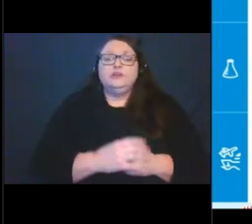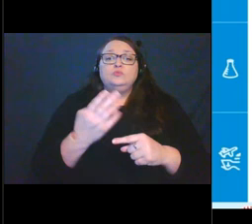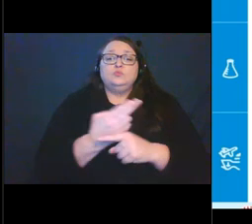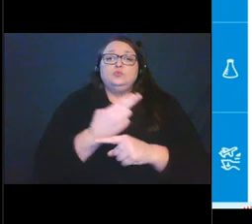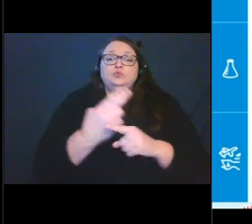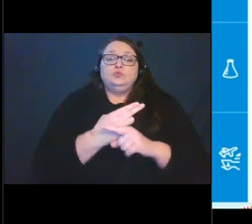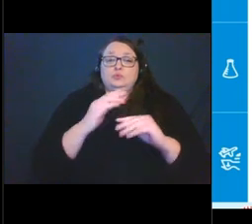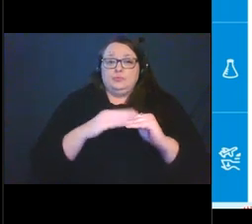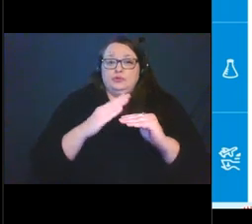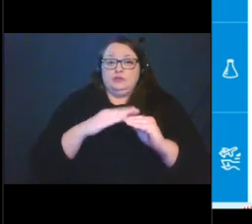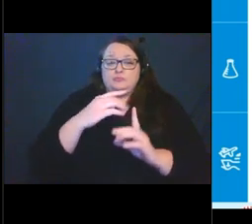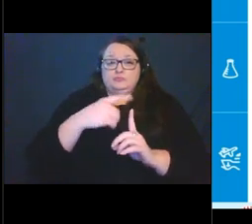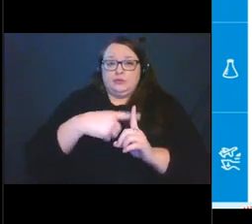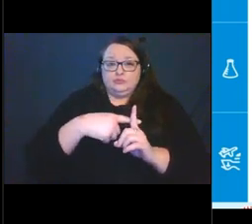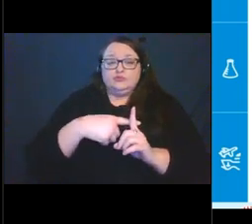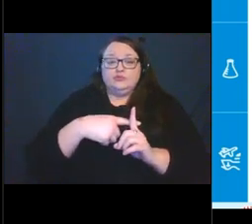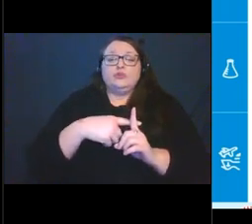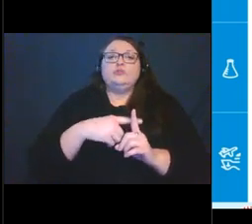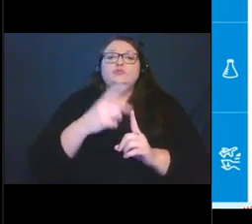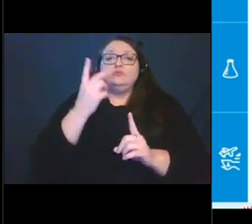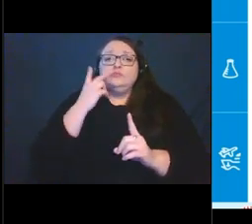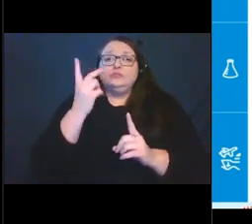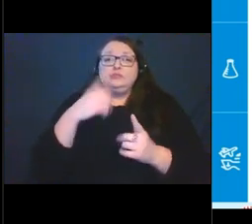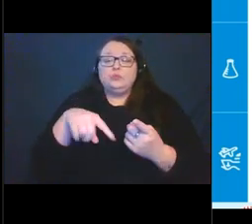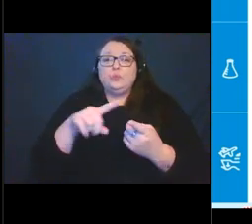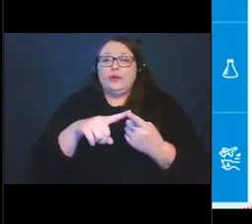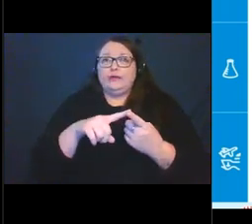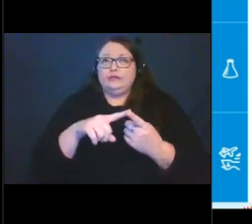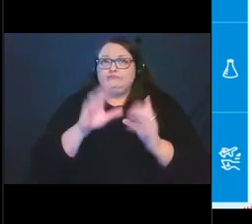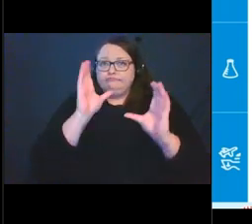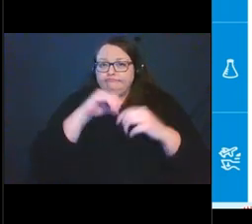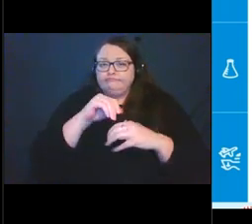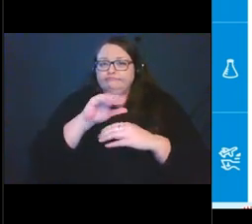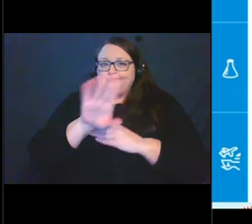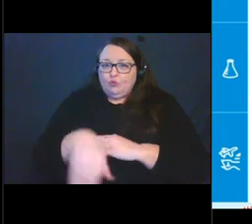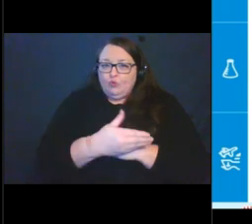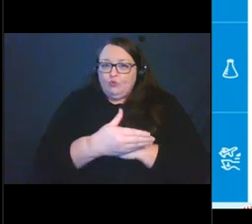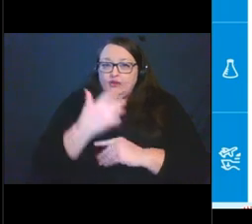where climatologically unusual, overnight heat contributes to maintaining or even increasing